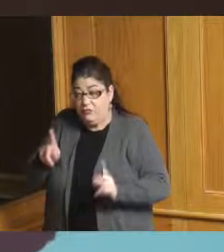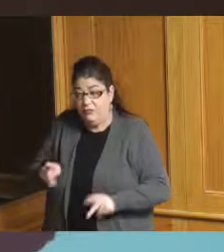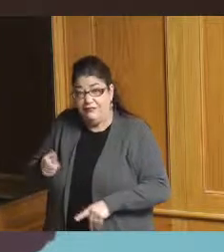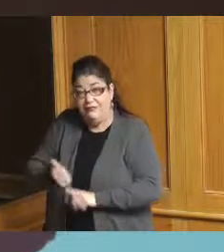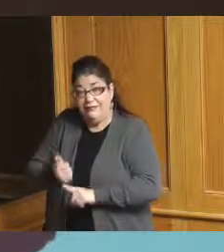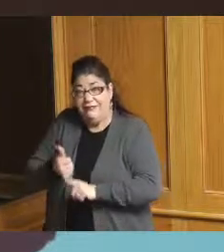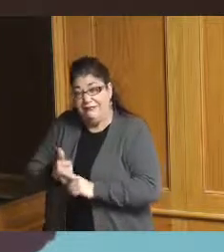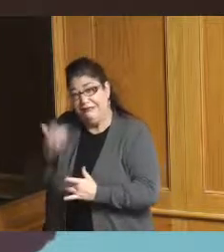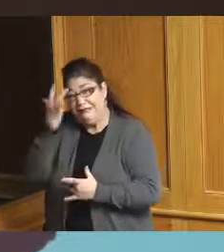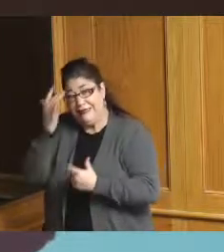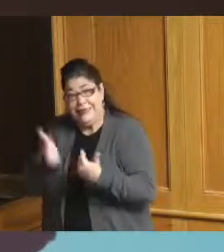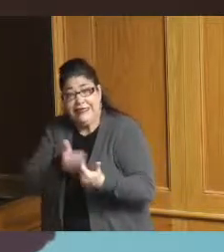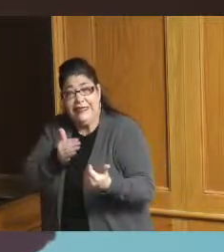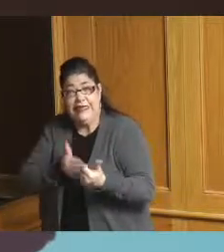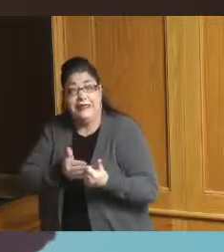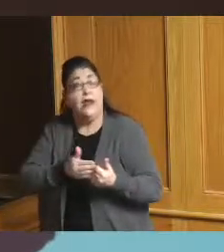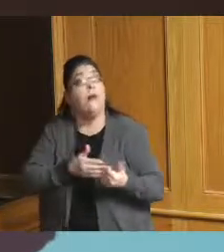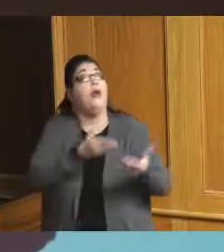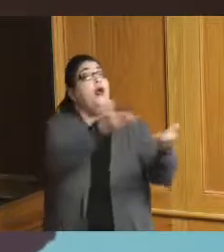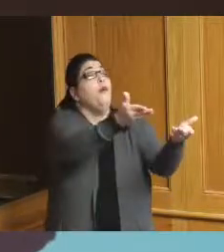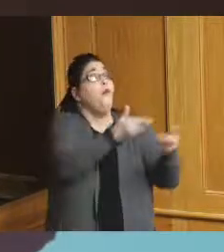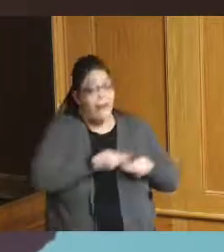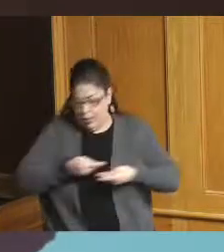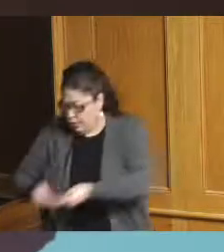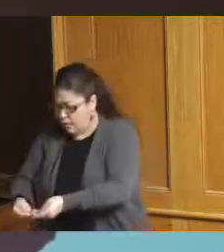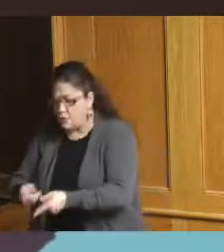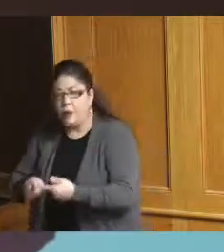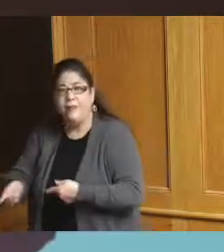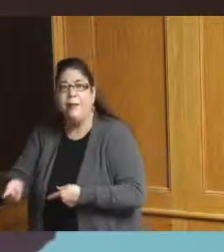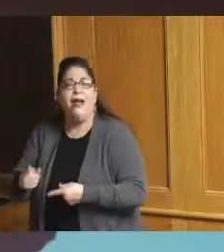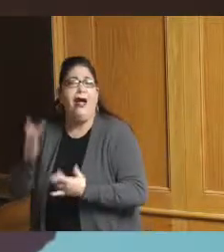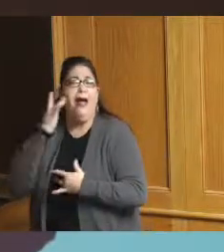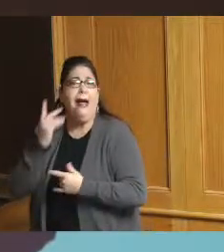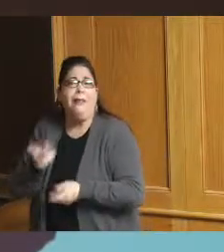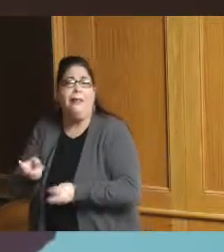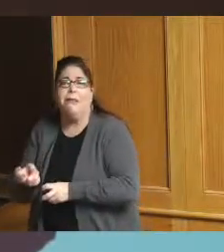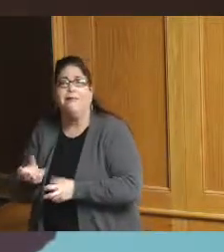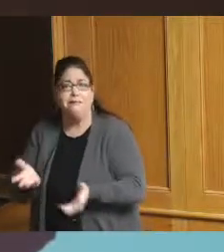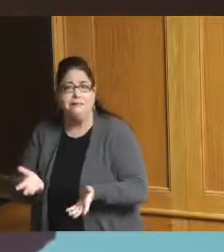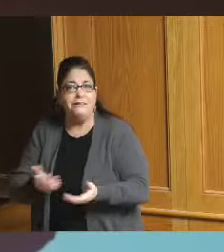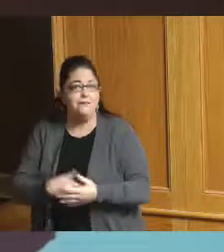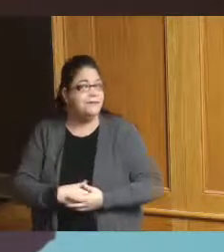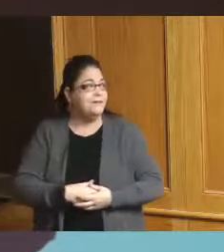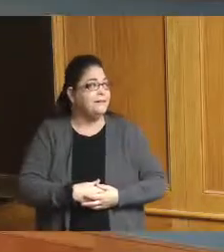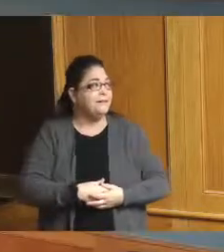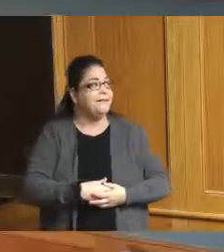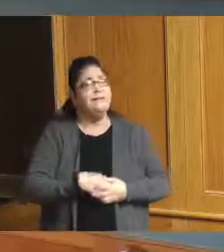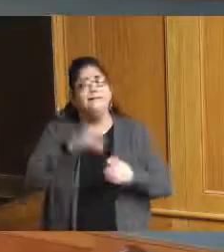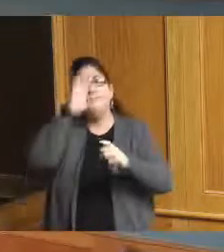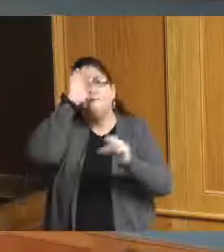for making them sick is extremely high and the determination of where the national guard would be